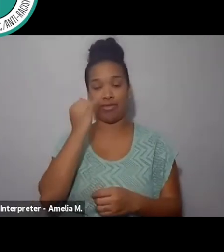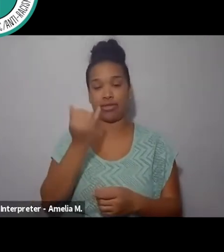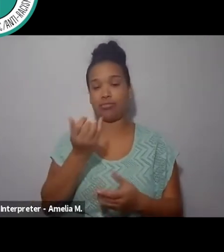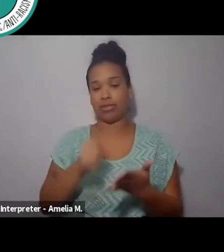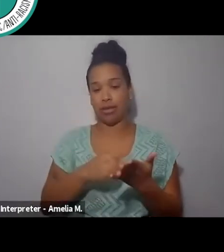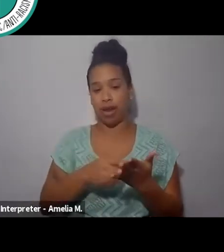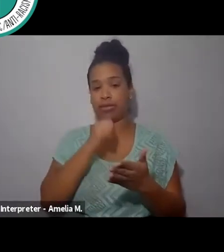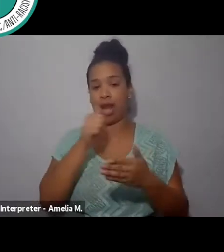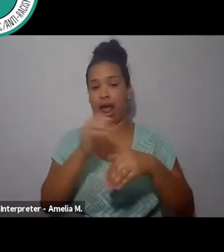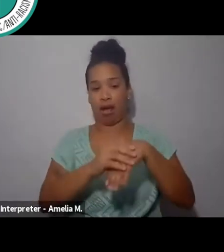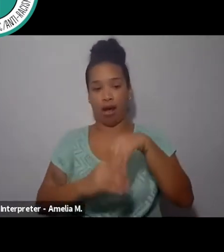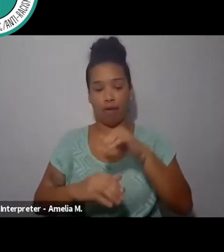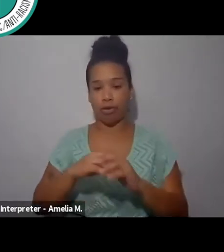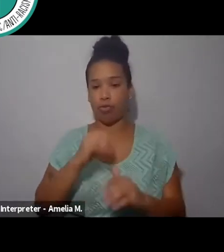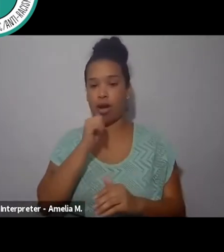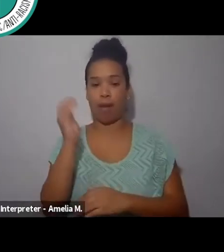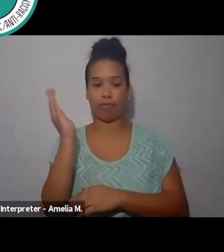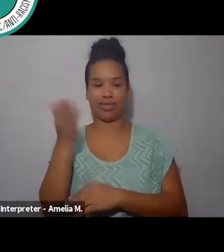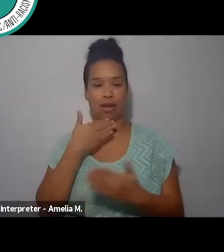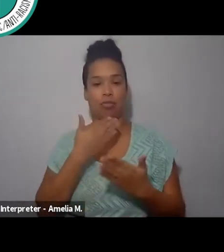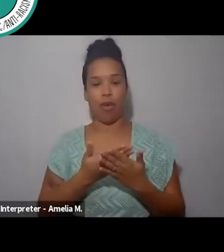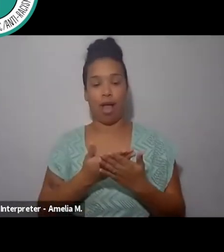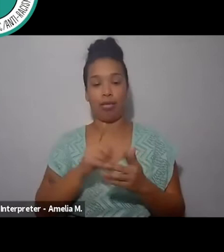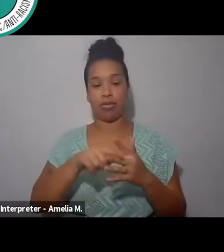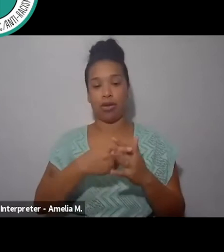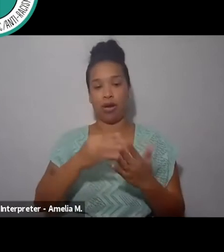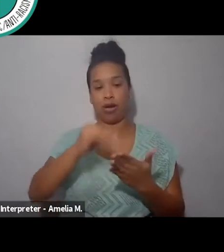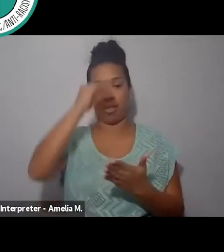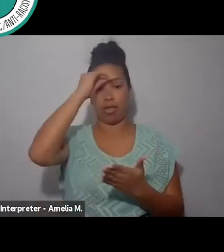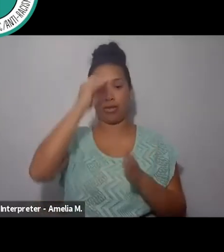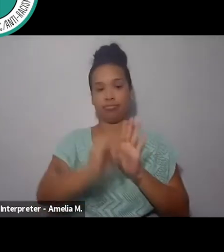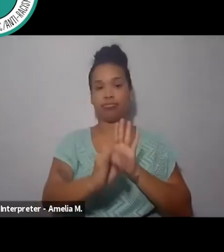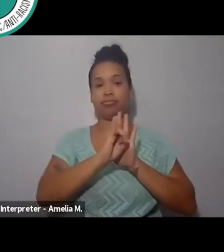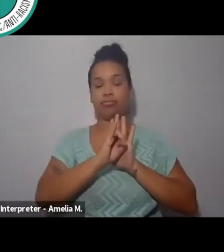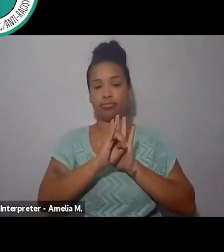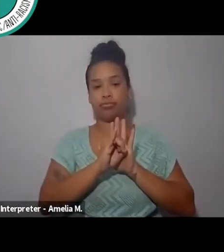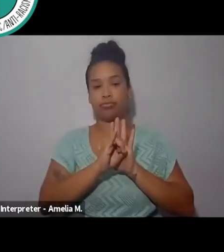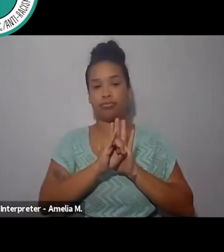or not actually presented well, you start learning and identifying allies,